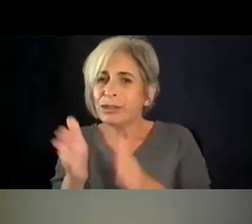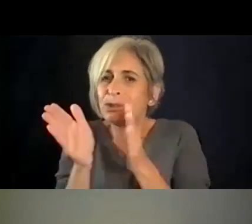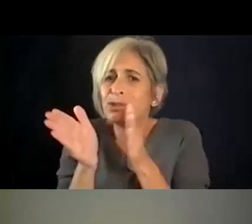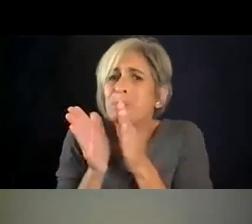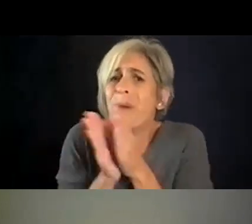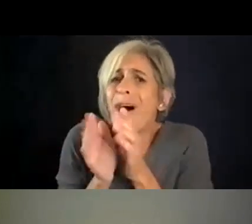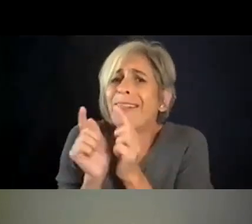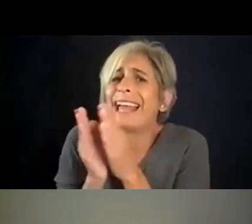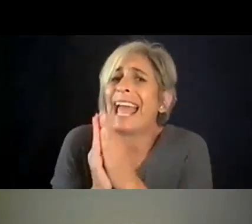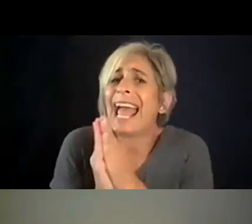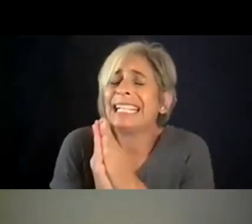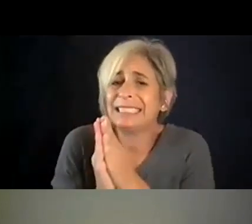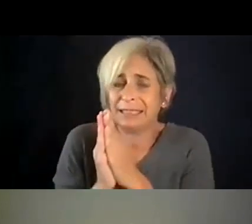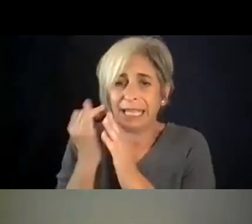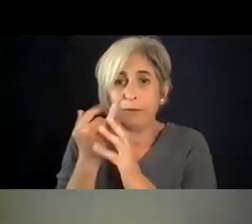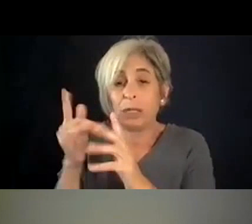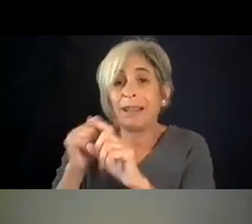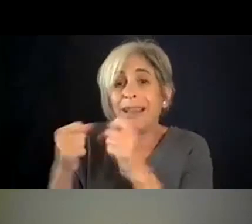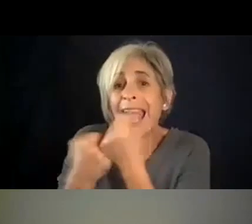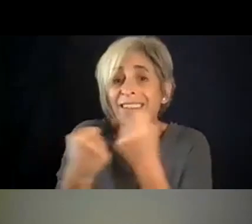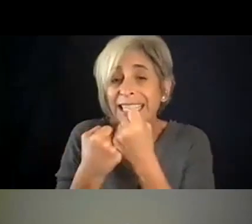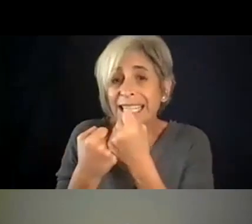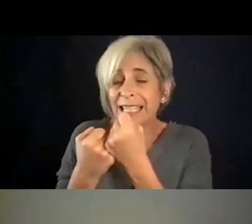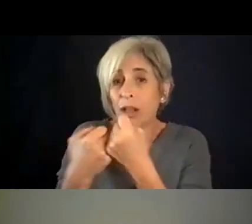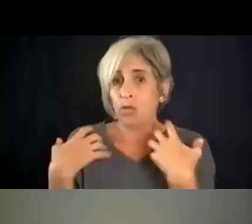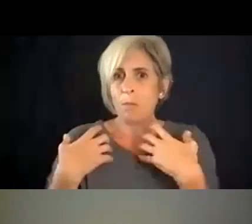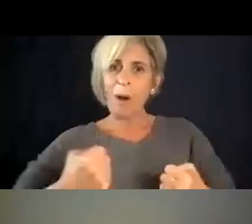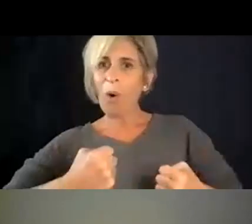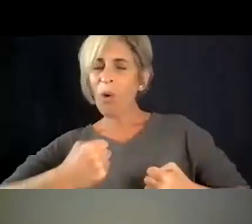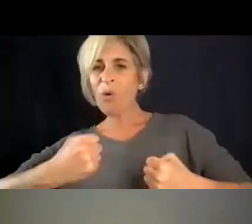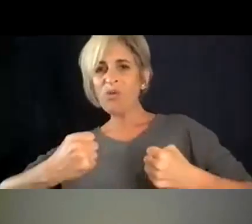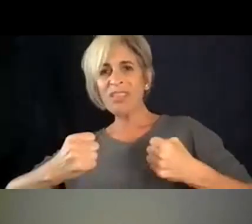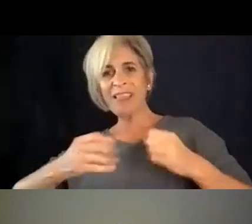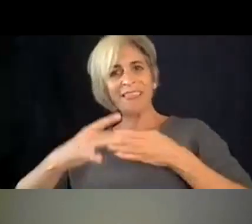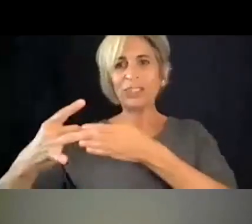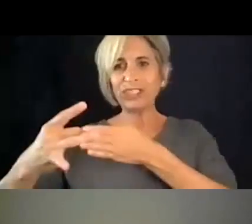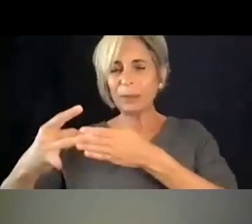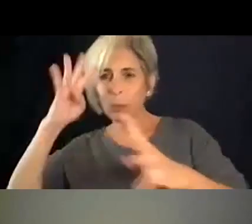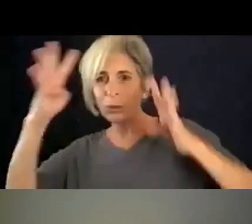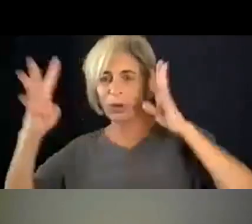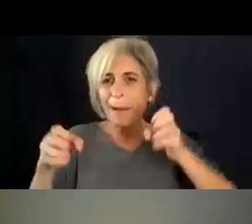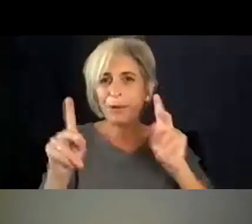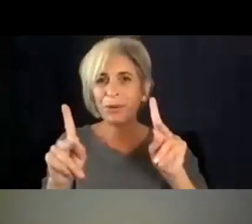When we practice allyship and advocacy through bolder leadership, we create those opportunities for belonging.